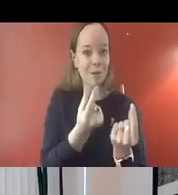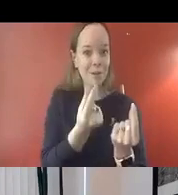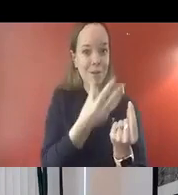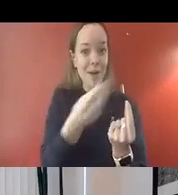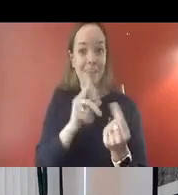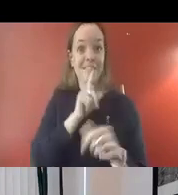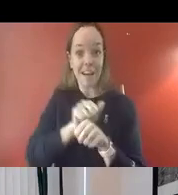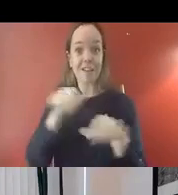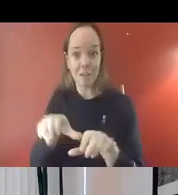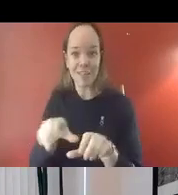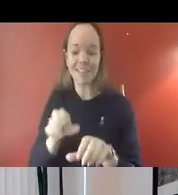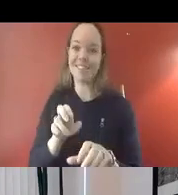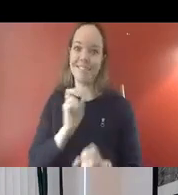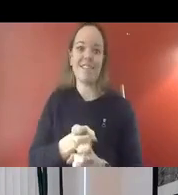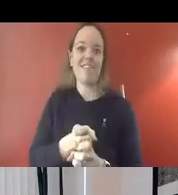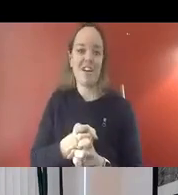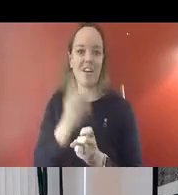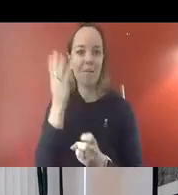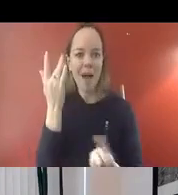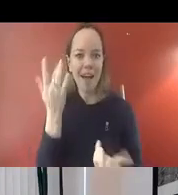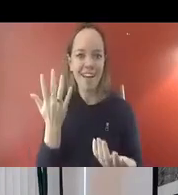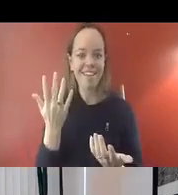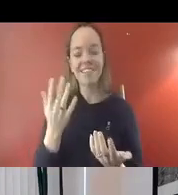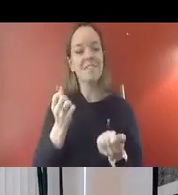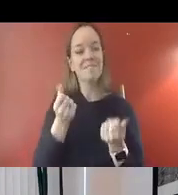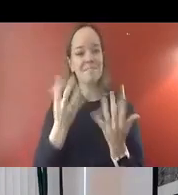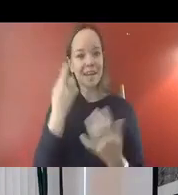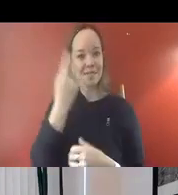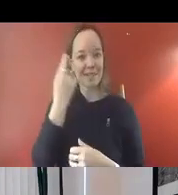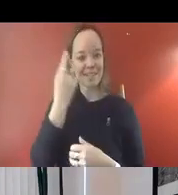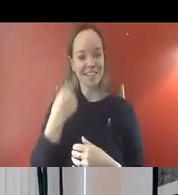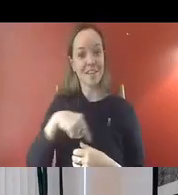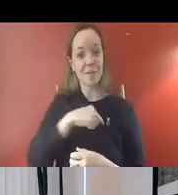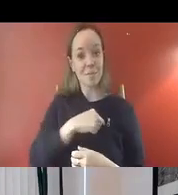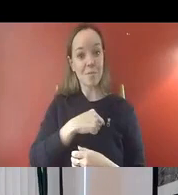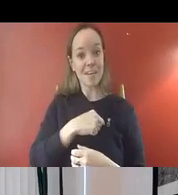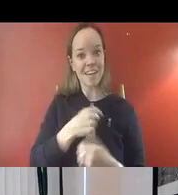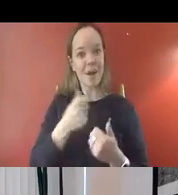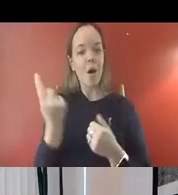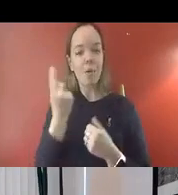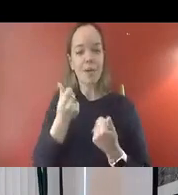reasons, right,? We are pushed and we push why is it so hard, right? There's a lot of ourselves to be superhuman, to rise to reasons, right,? We are pushed and we push